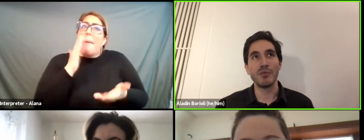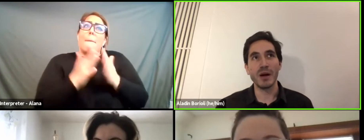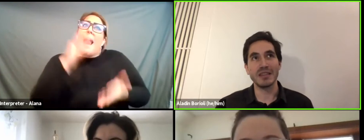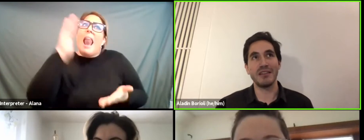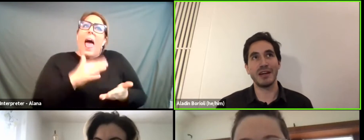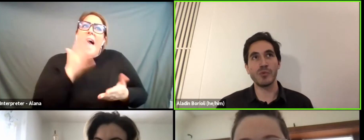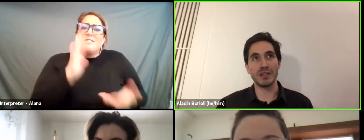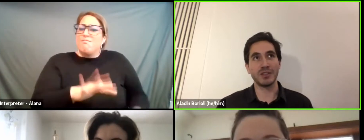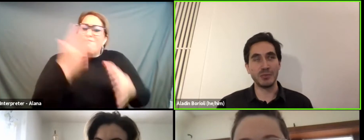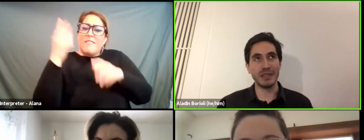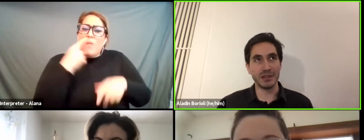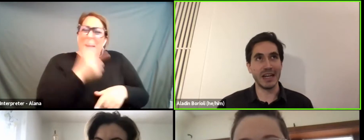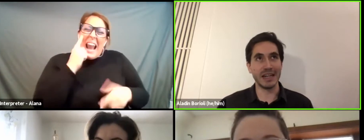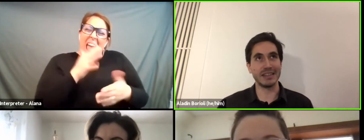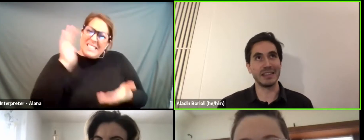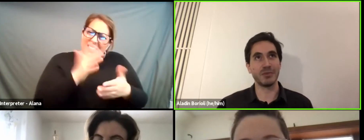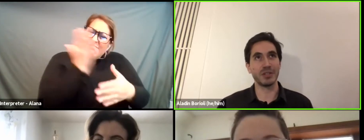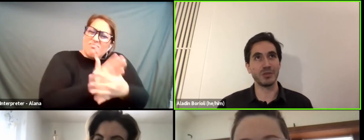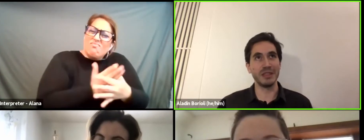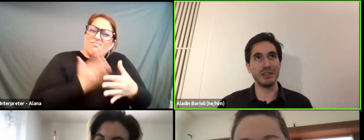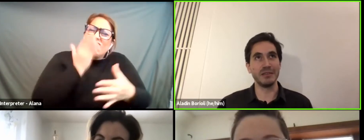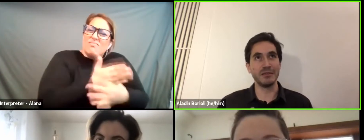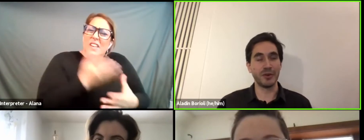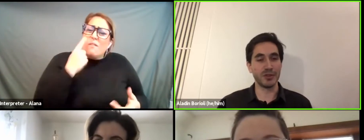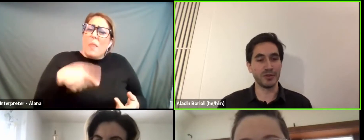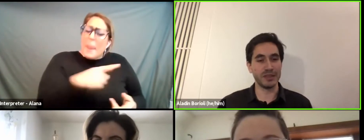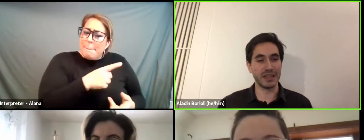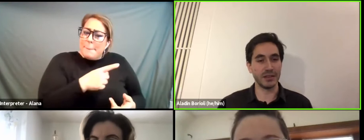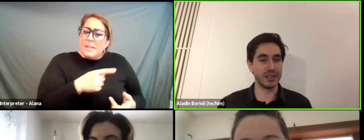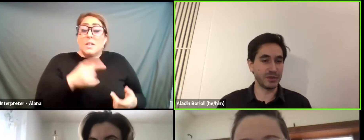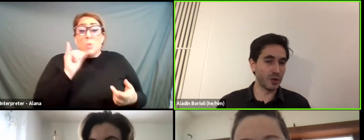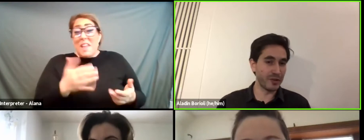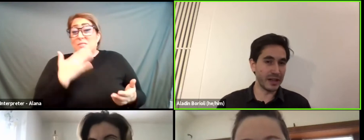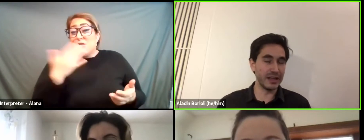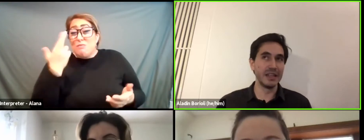was, I thought, what should be underlined and what should be focused for this technology. But so far